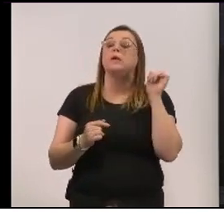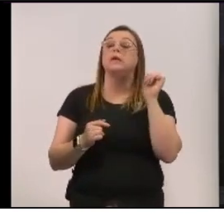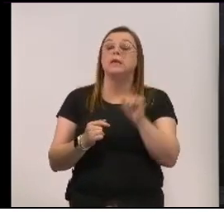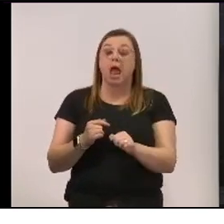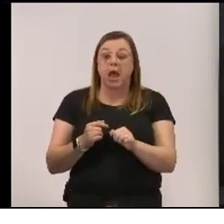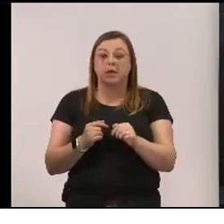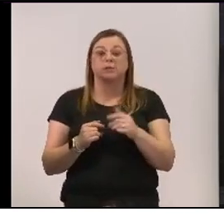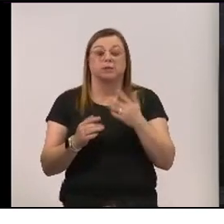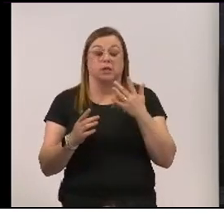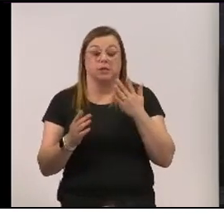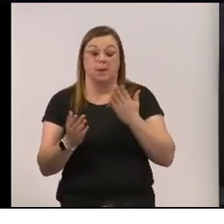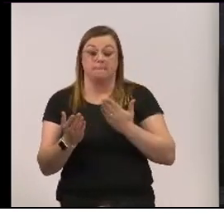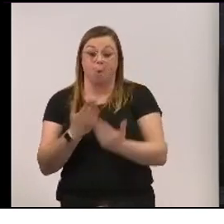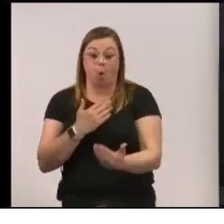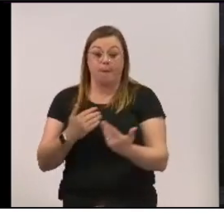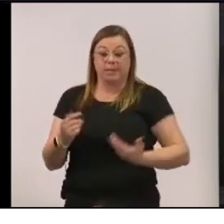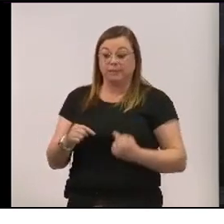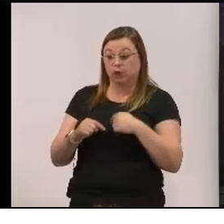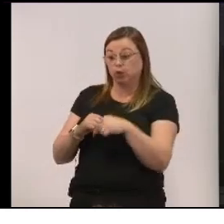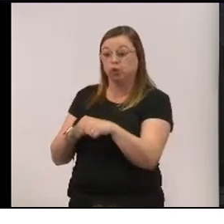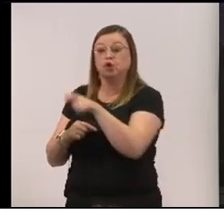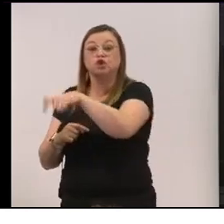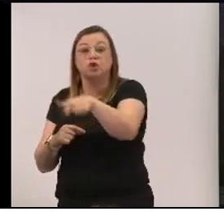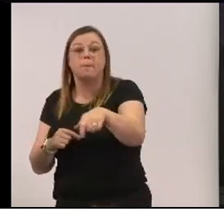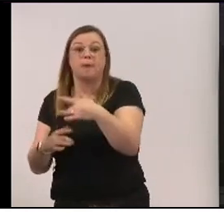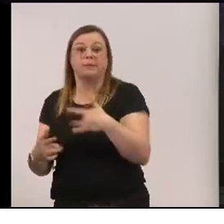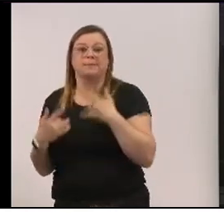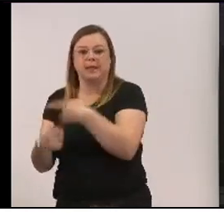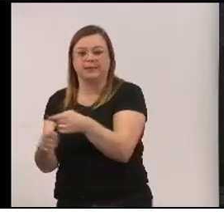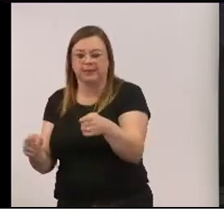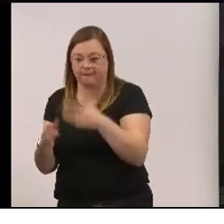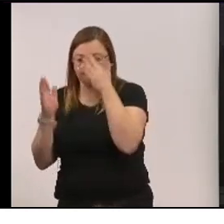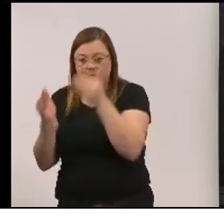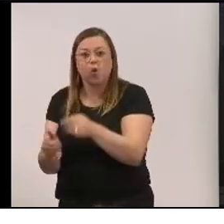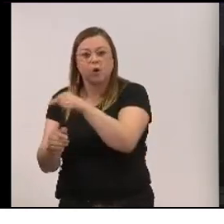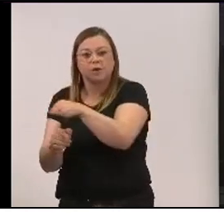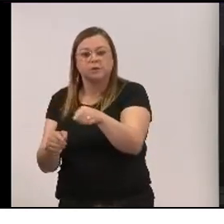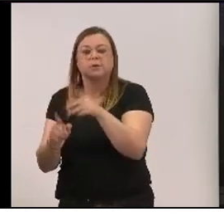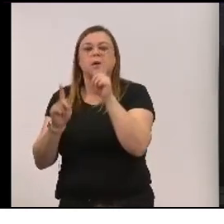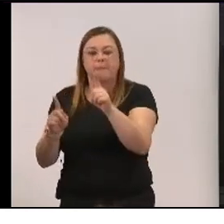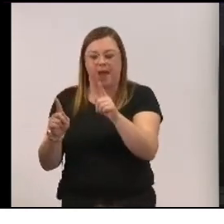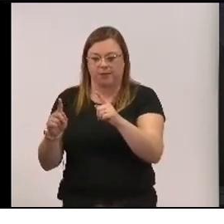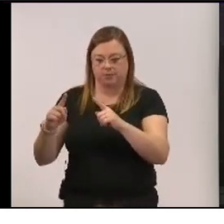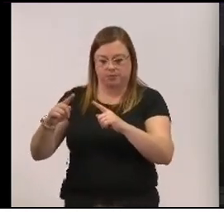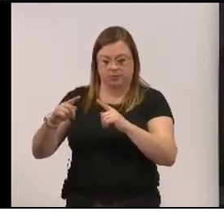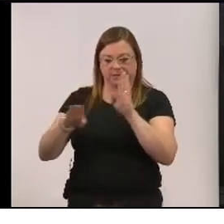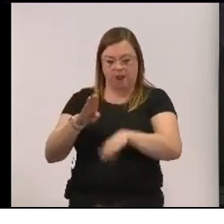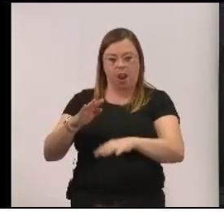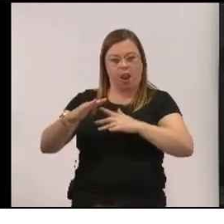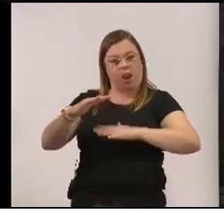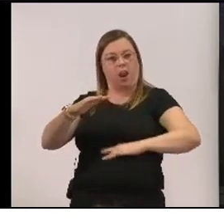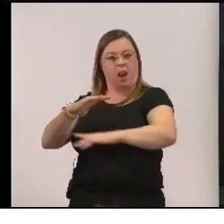from a B2C perspective, there are there the underlying elements of that, that for example,